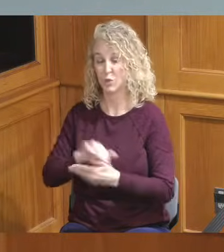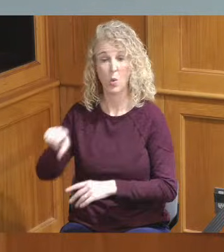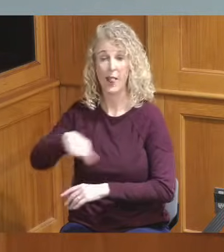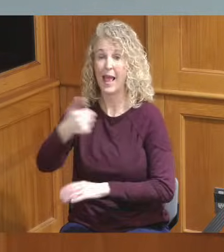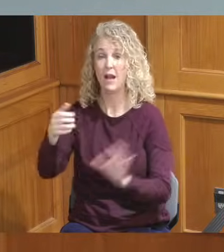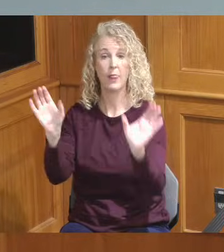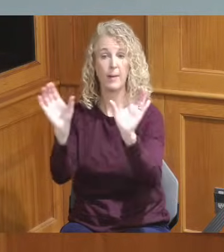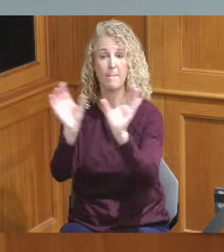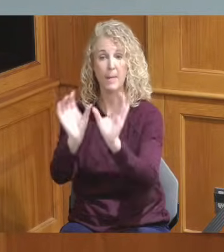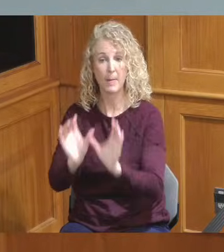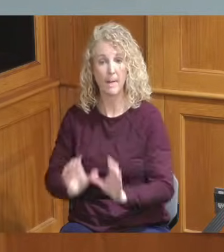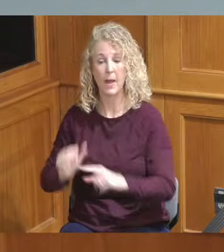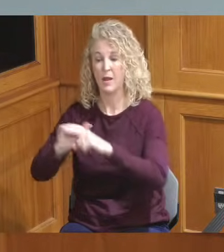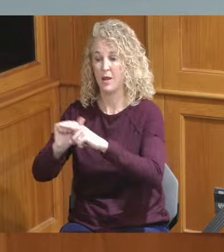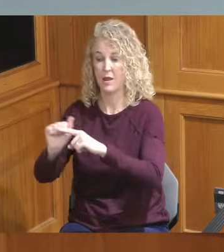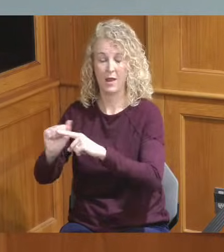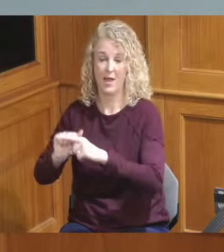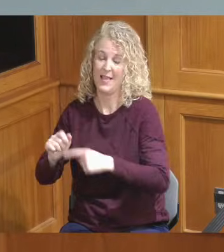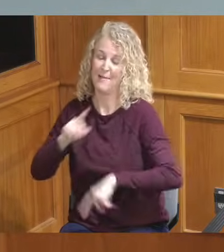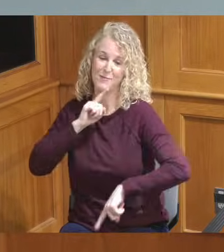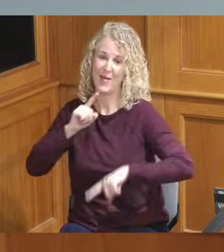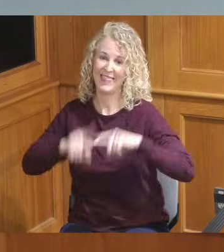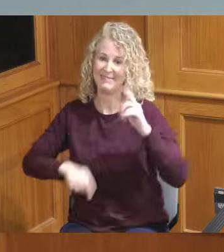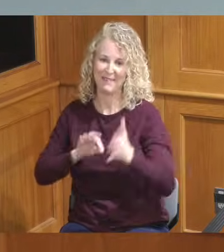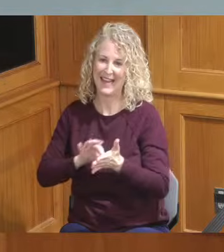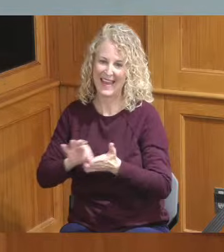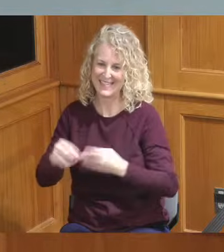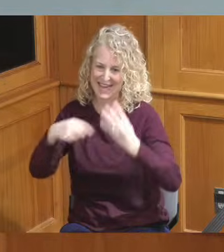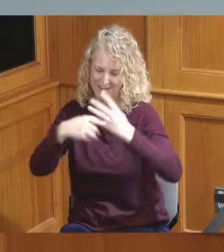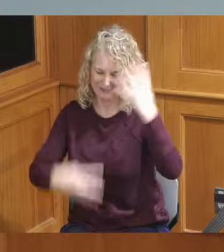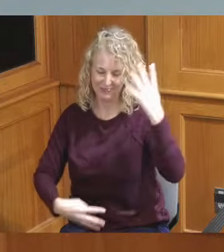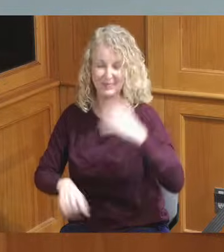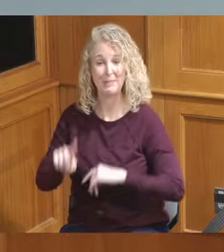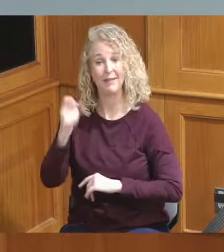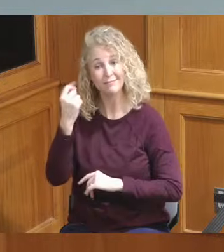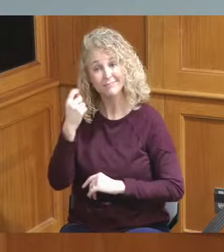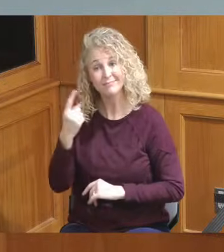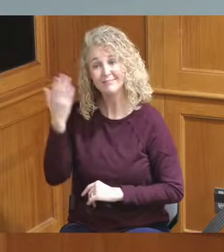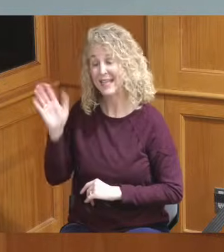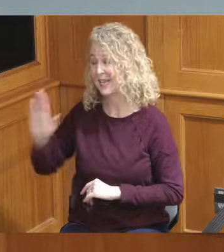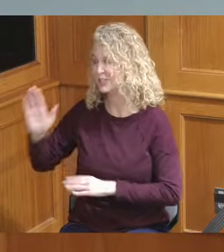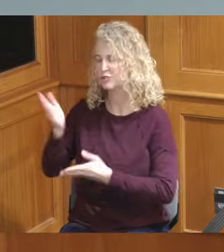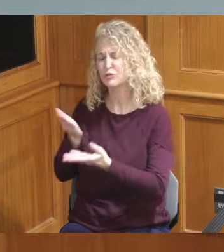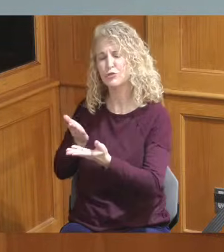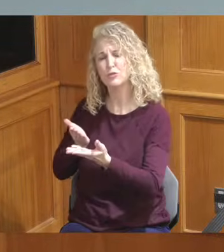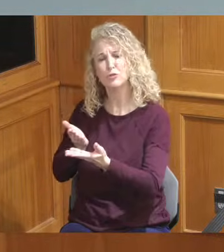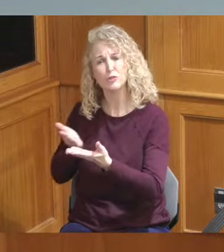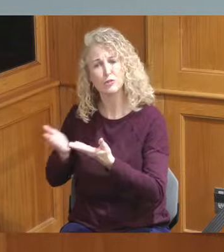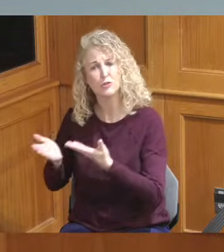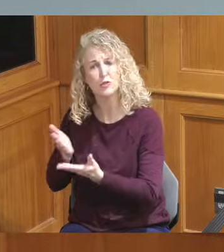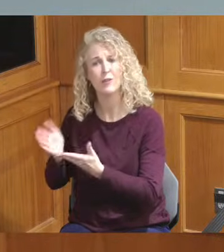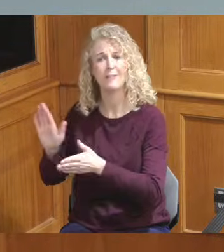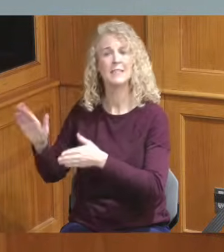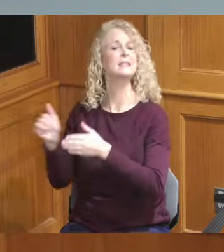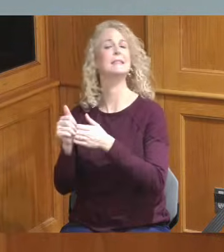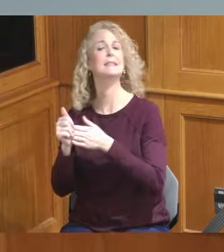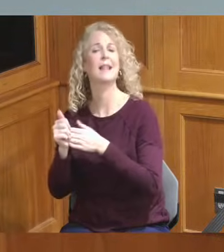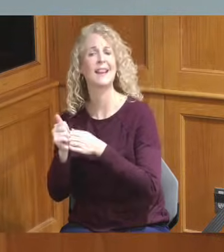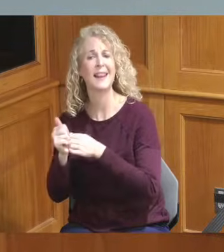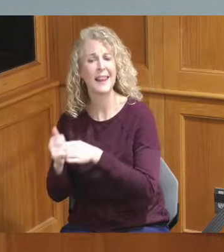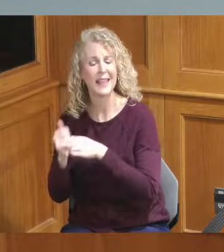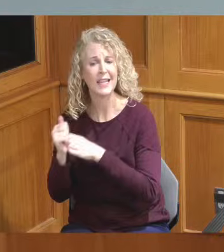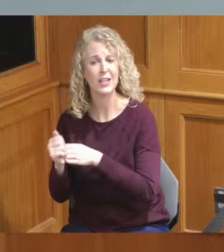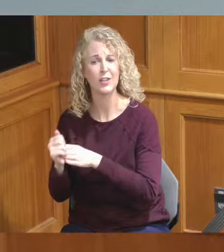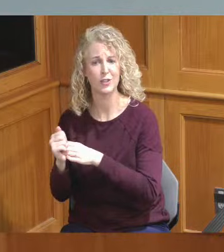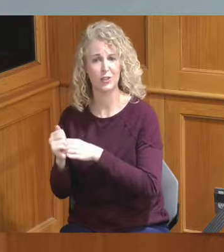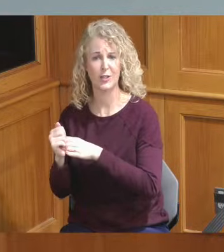trainings too numerous to list. Whereas his service and leadership has been recognized by